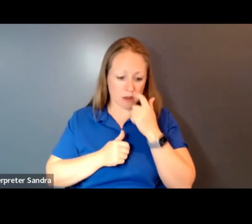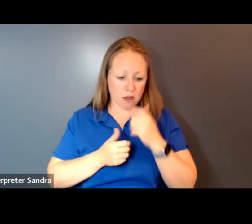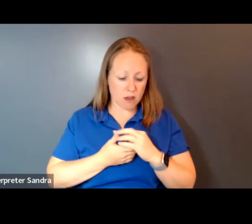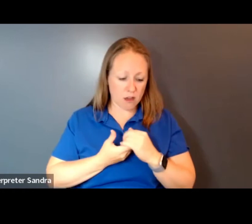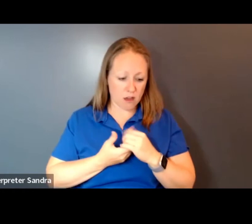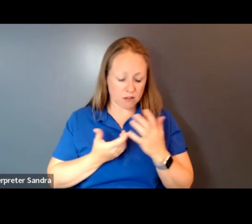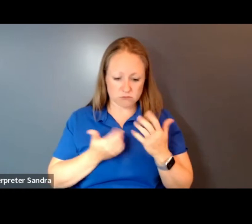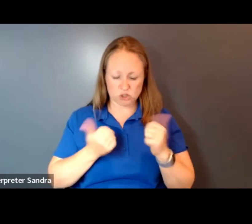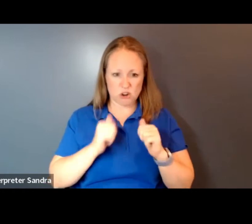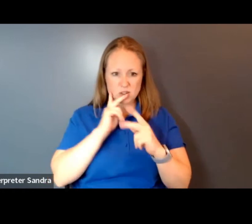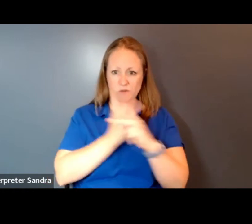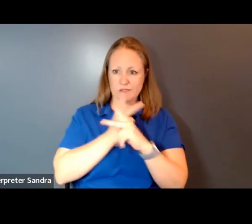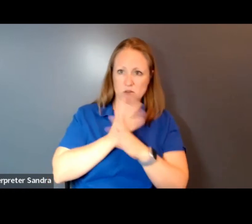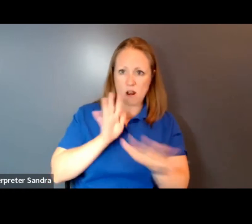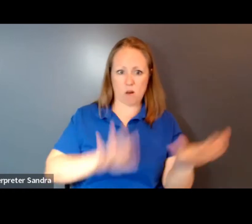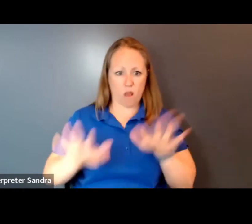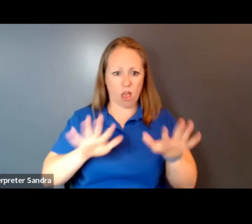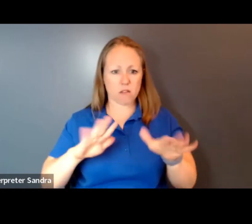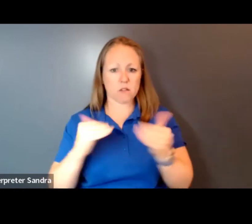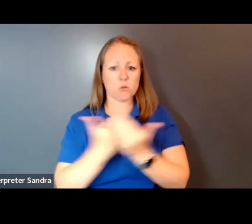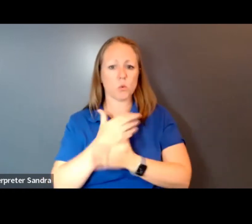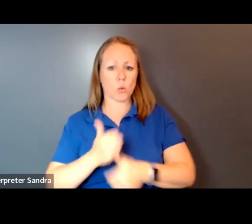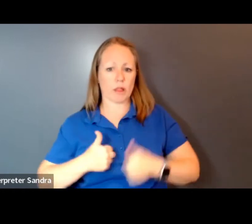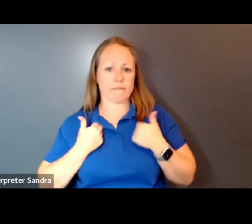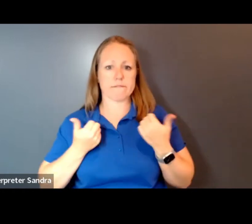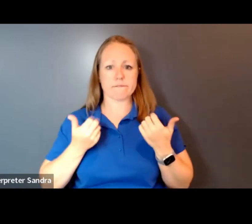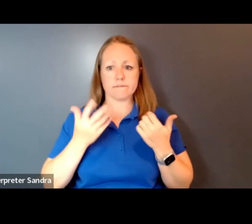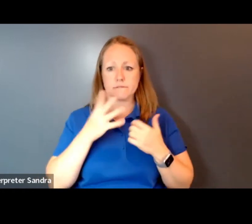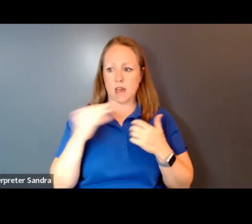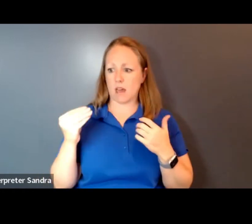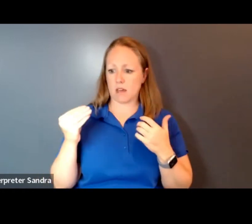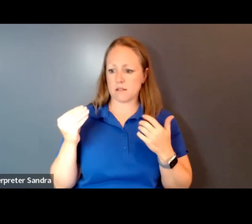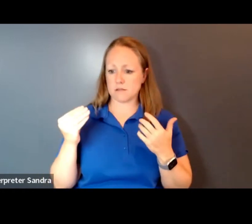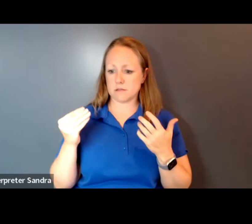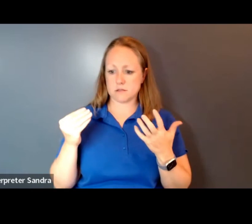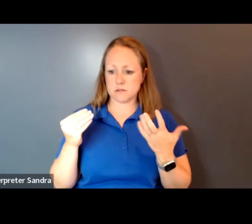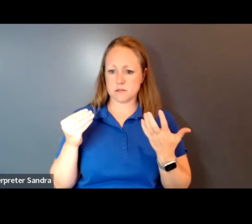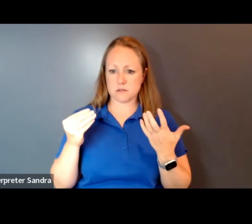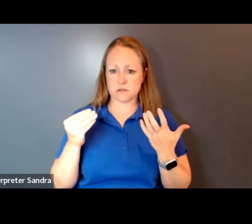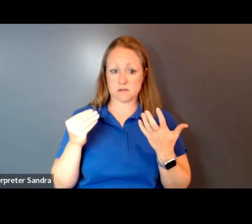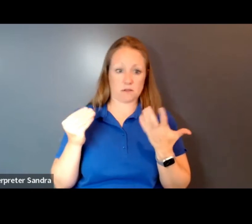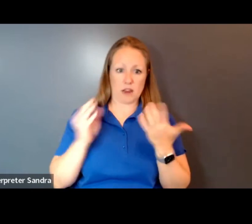adapt to that lifestyle, and as well as, you know, all the services and all the help that I